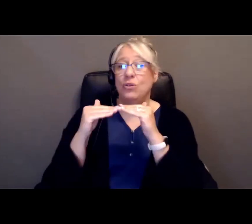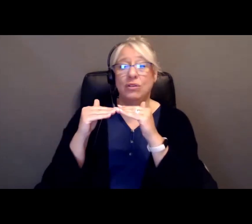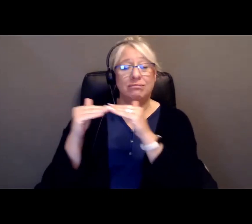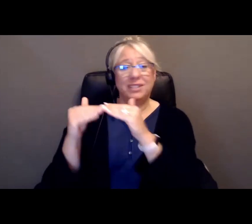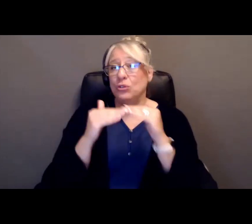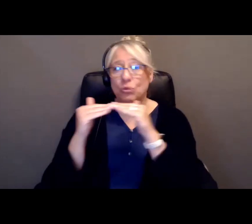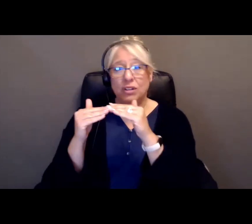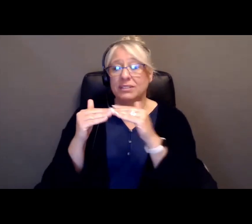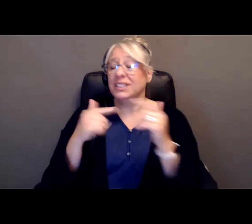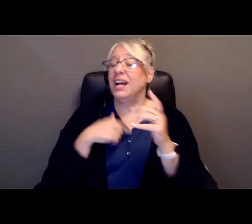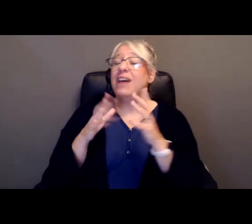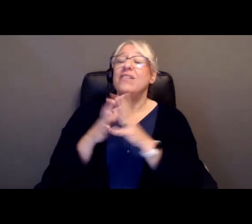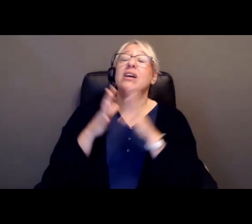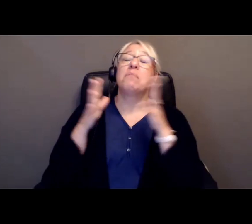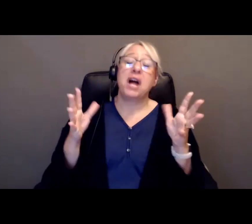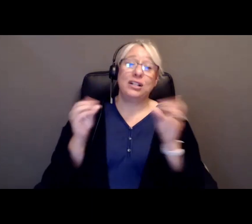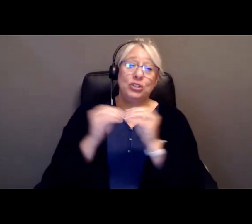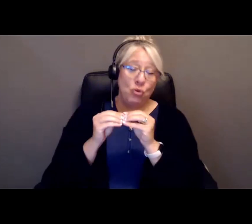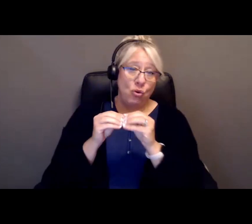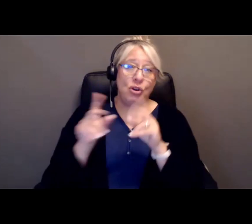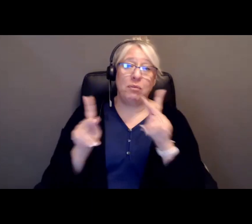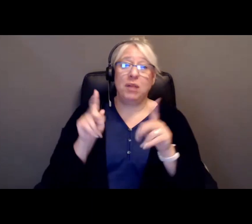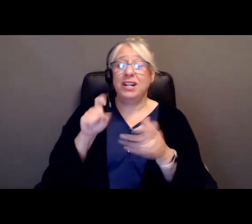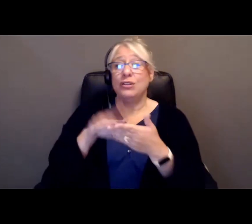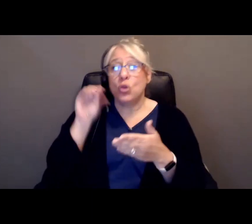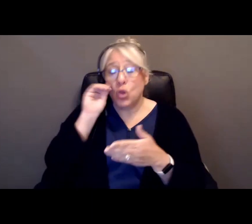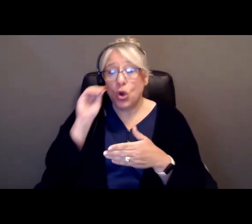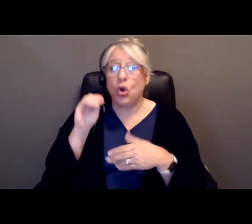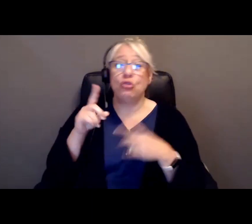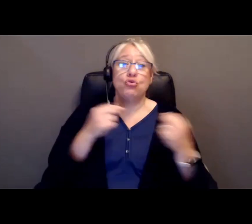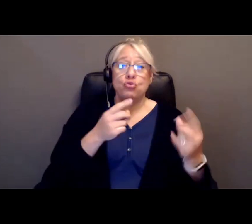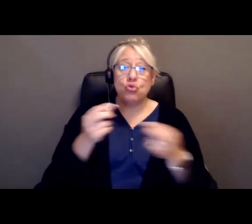have much, much more to learn, much, much more to do, and much more action to put into place.